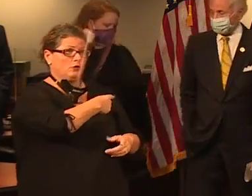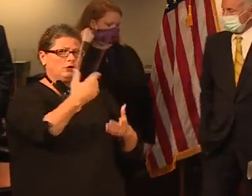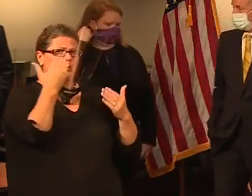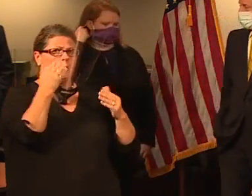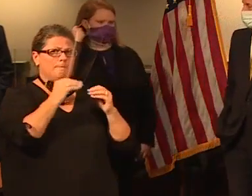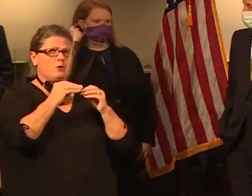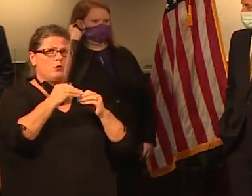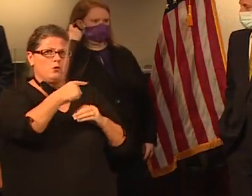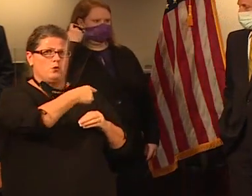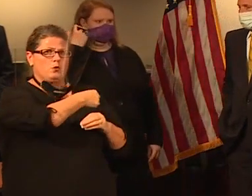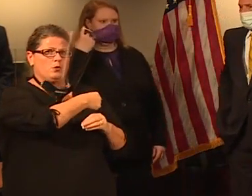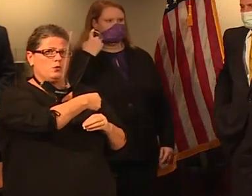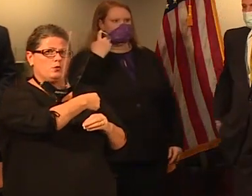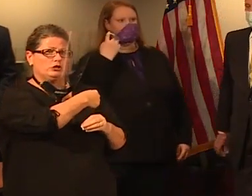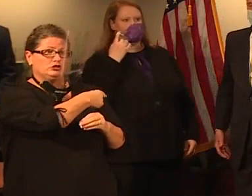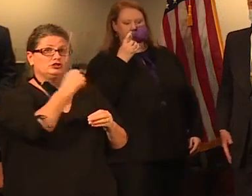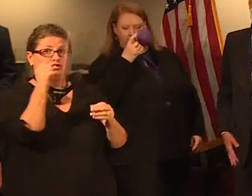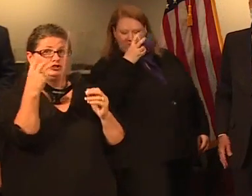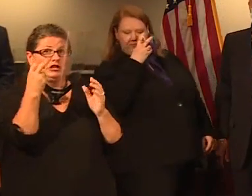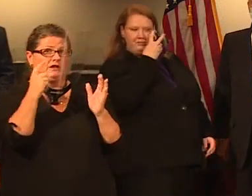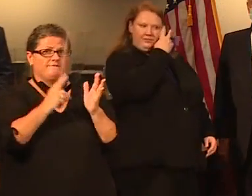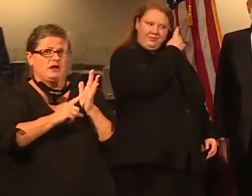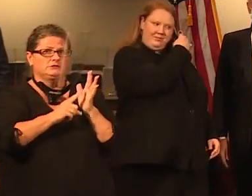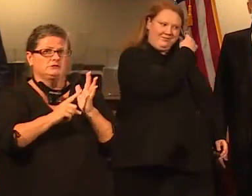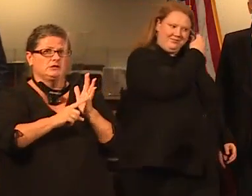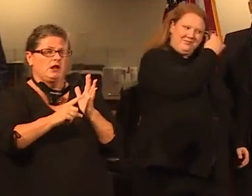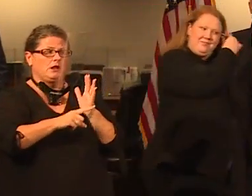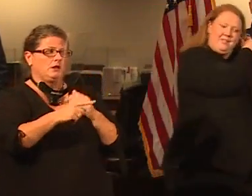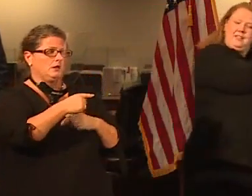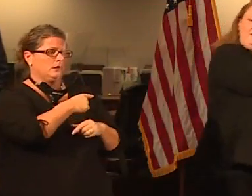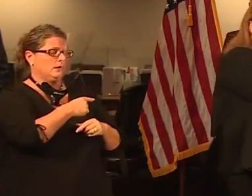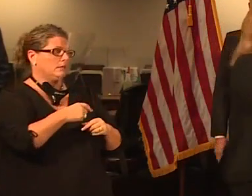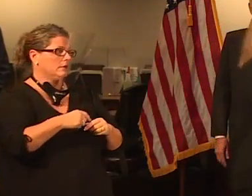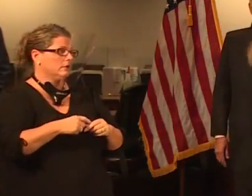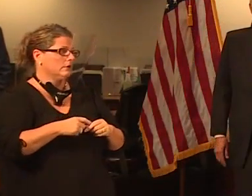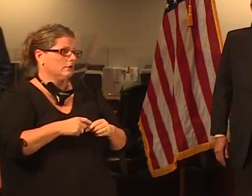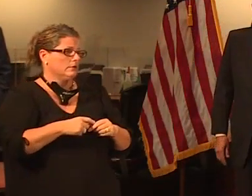DR. TRACKS LER, IF YOU WOULD LIKE TO SPEAK TO THIS MORE, IN MORE DETAIL.